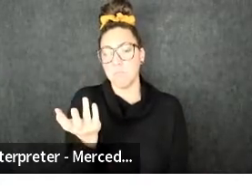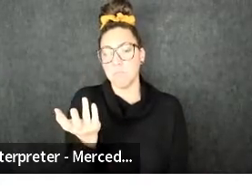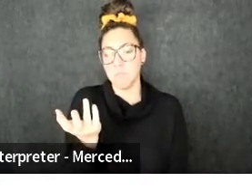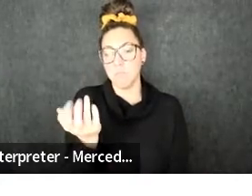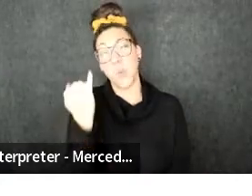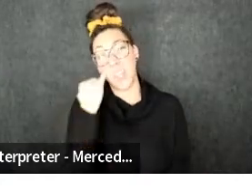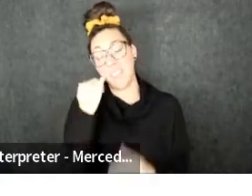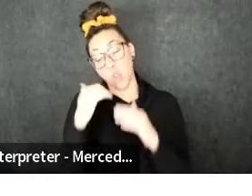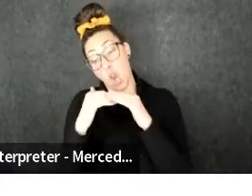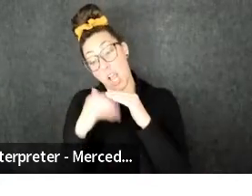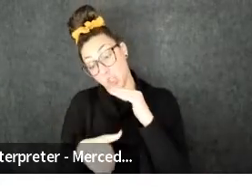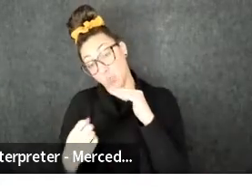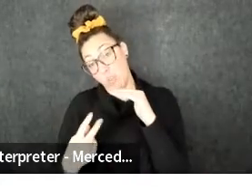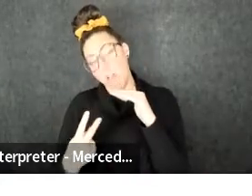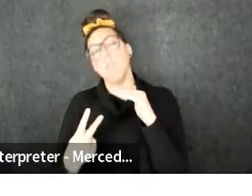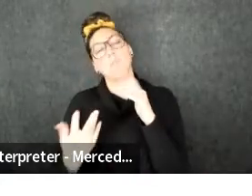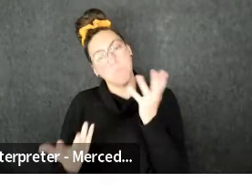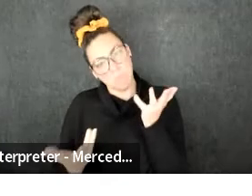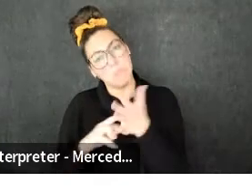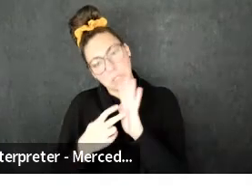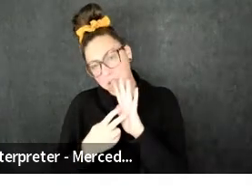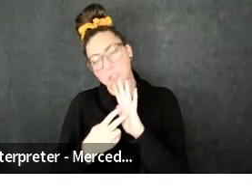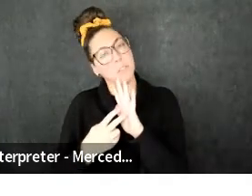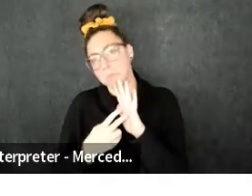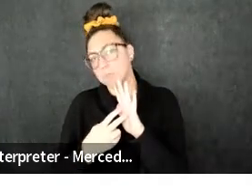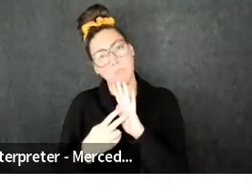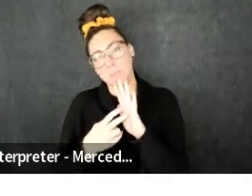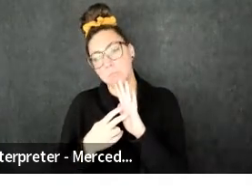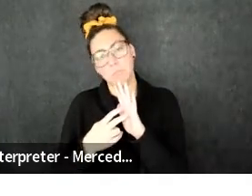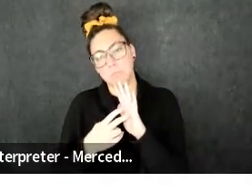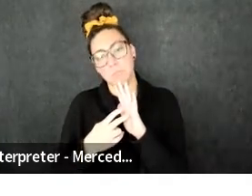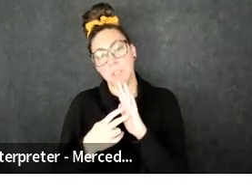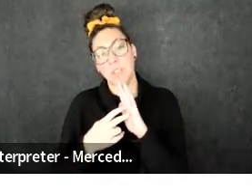It suggests that you have a solid foundation of hope